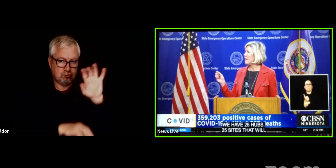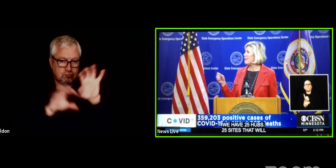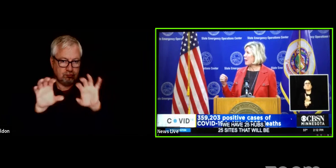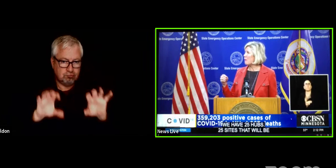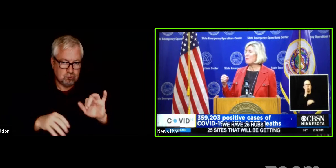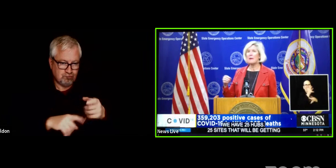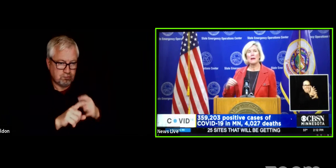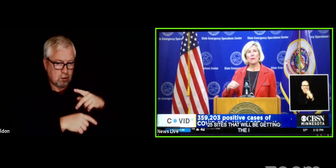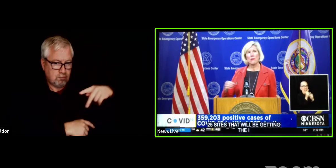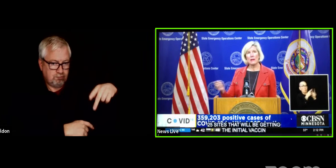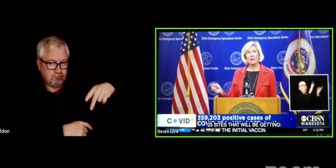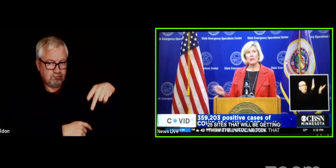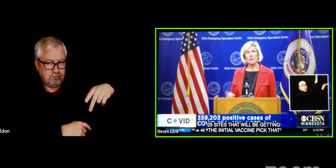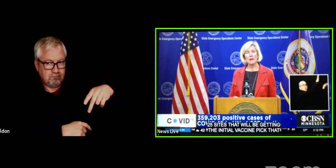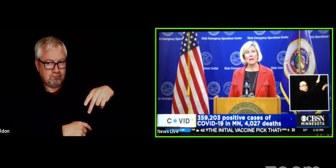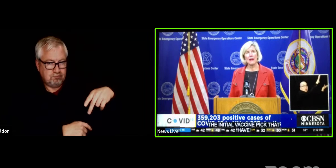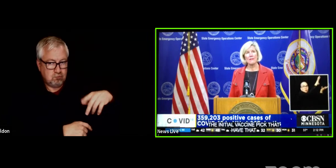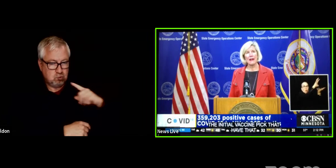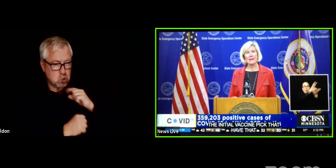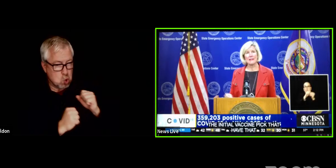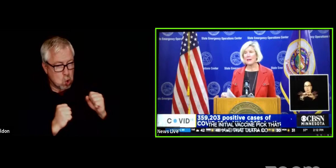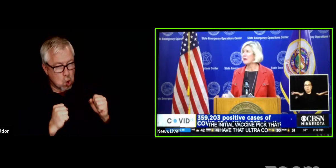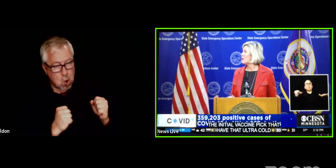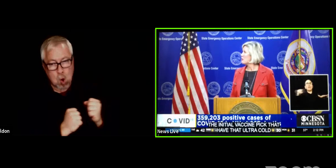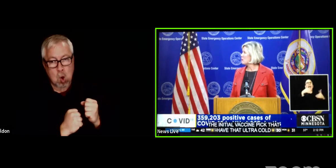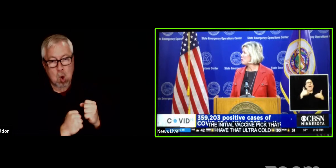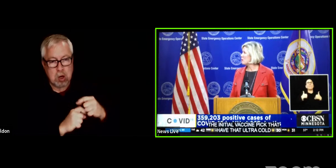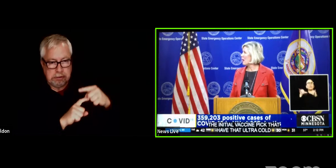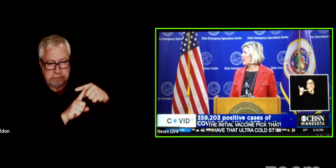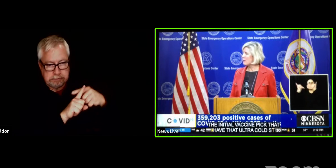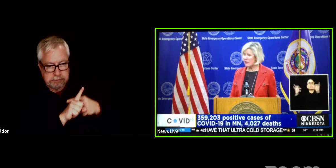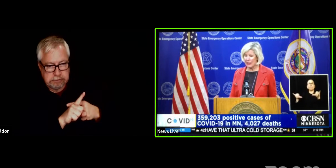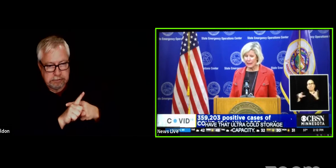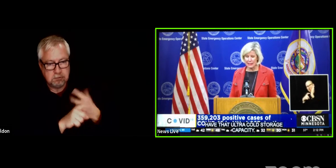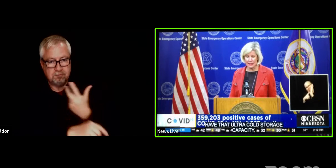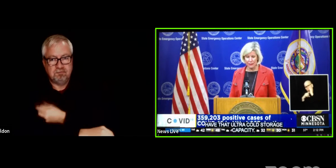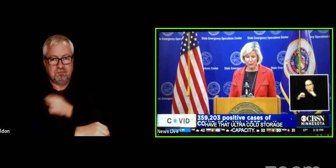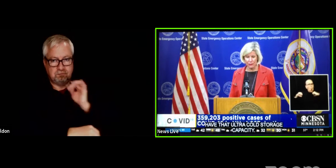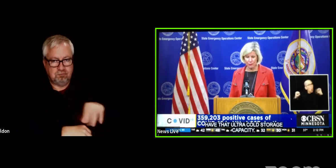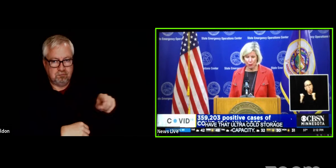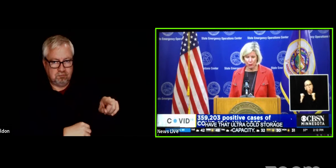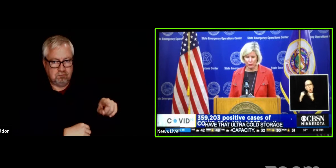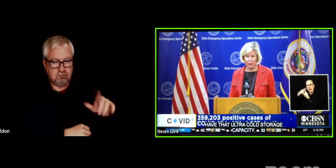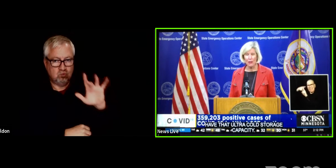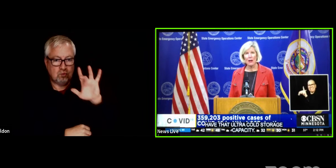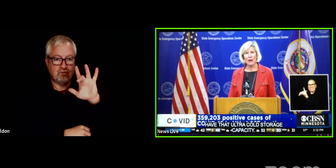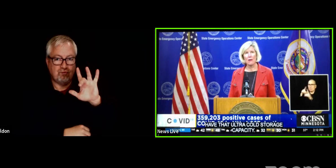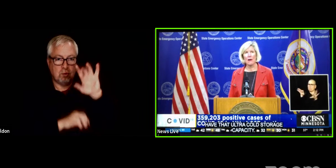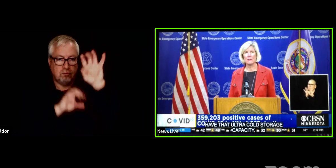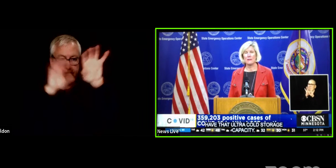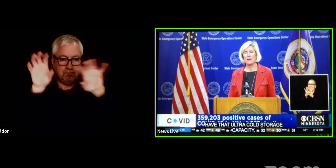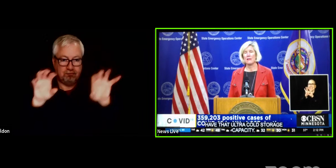AND THEN THEY WILL BE REDISTRIBUTING THAT VACCINE TO 118 DIFFERENT SPOKES ACROSS THE